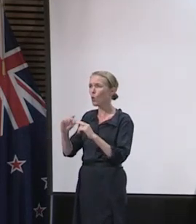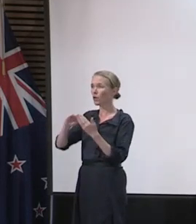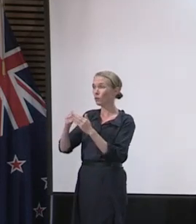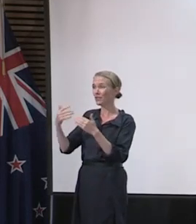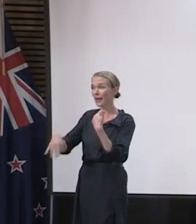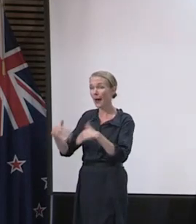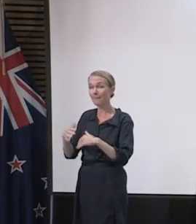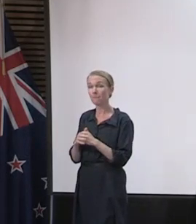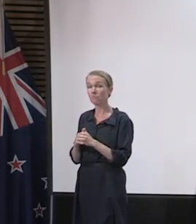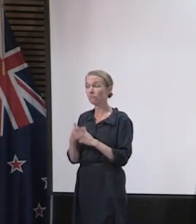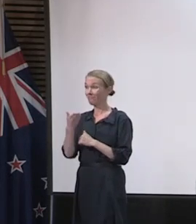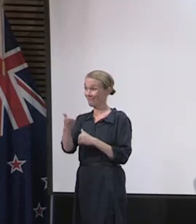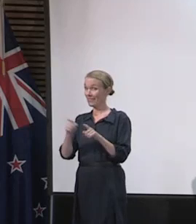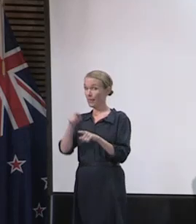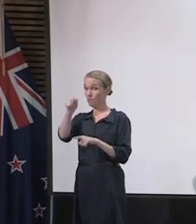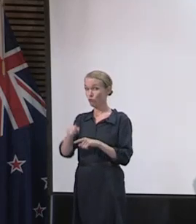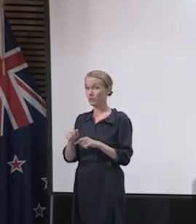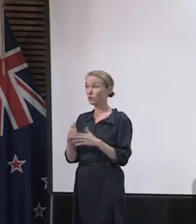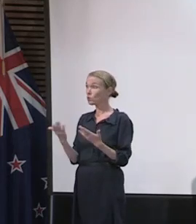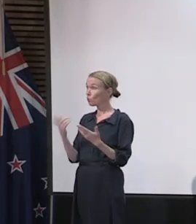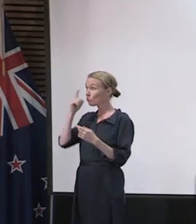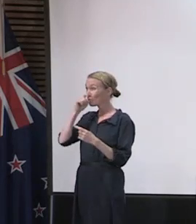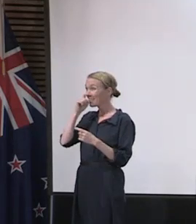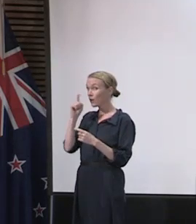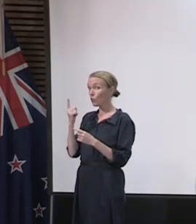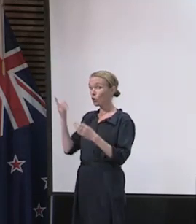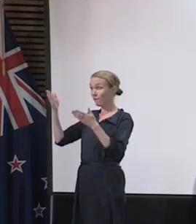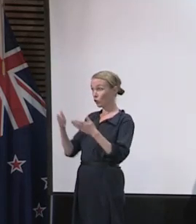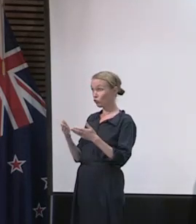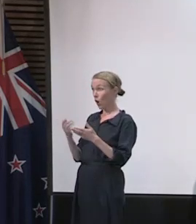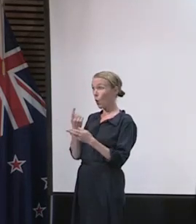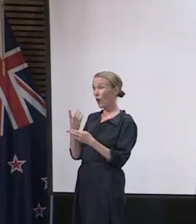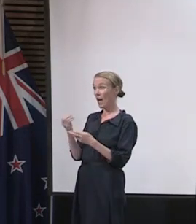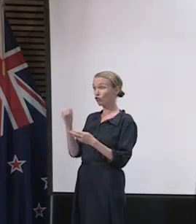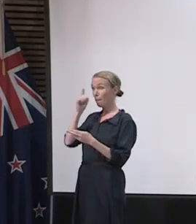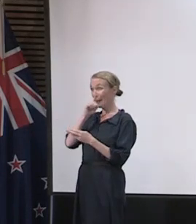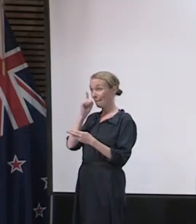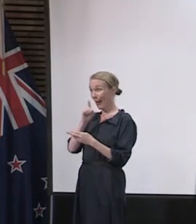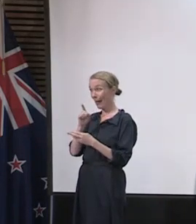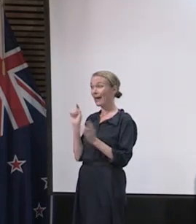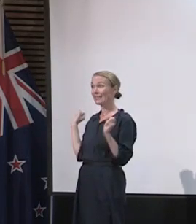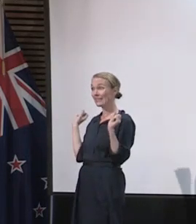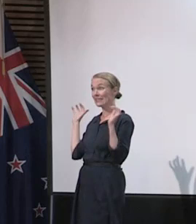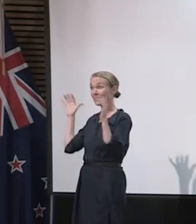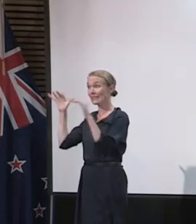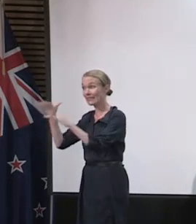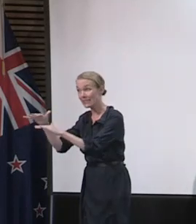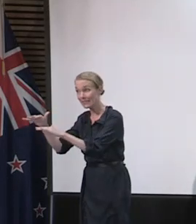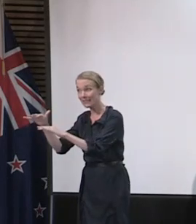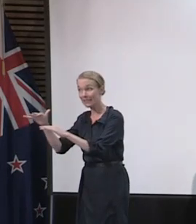family or in their own community. Say a funeral of 100 people, then, went ahead,